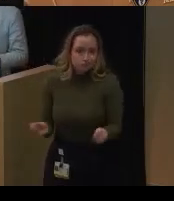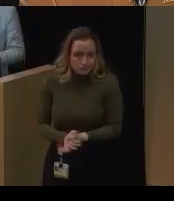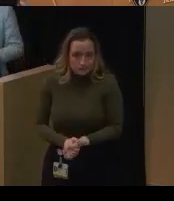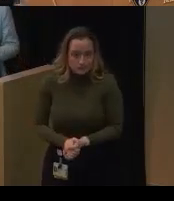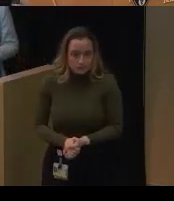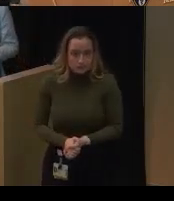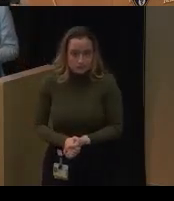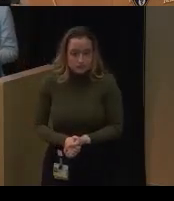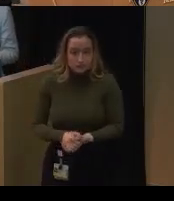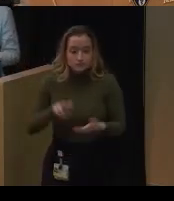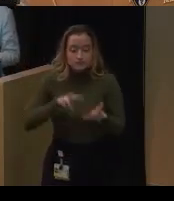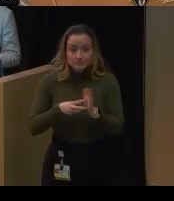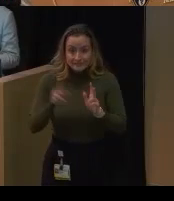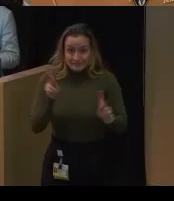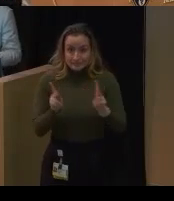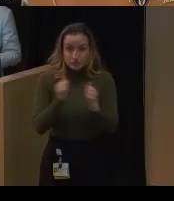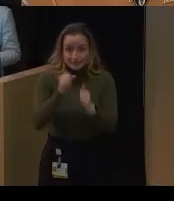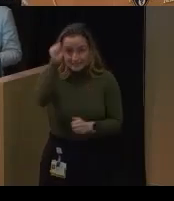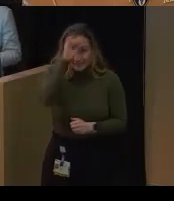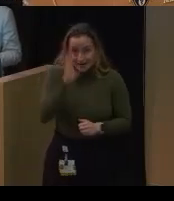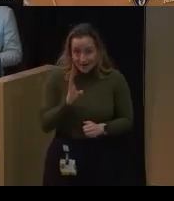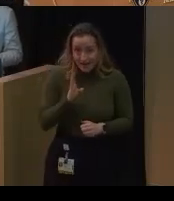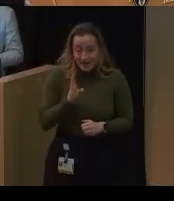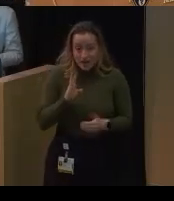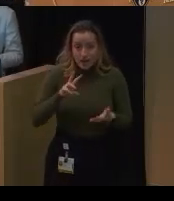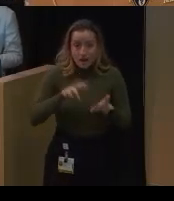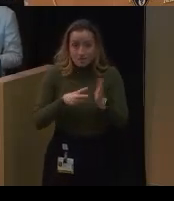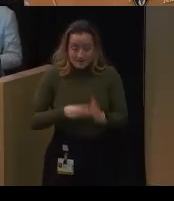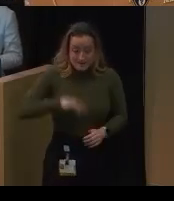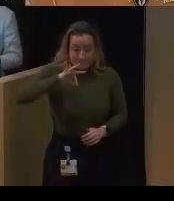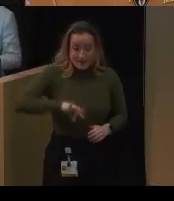that people with schizophrenia are less likely to reap the benefits of social connection and are